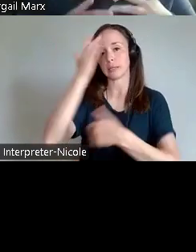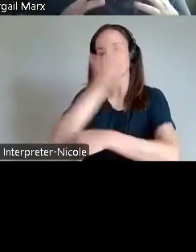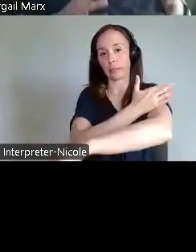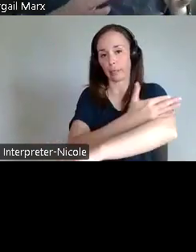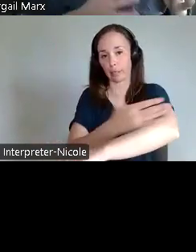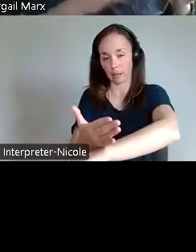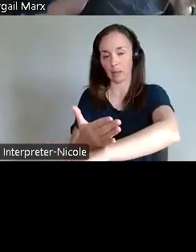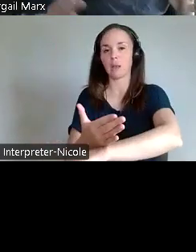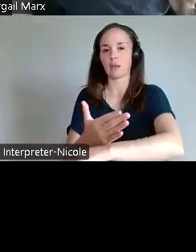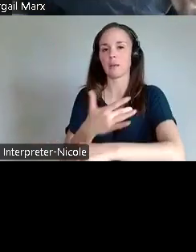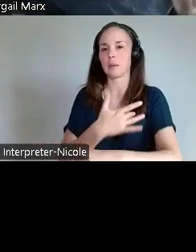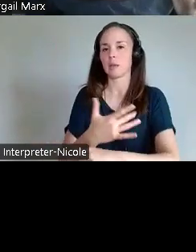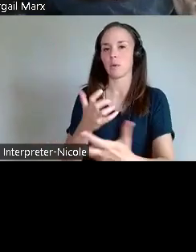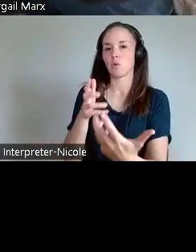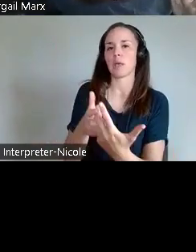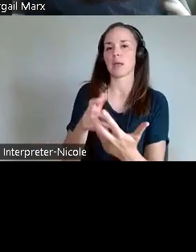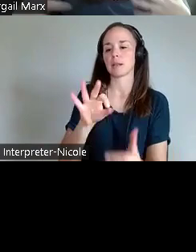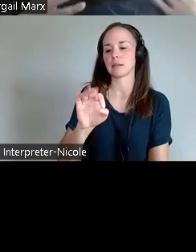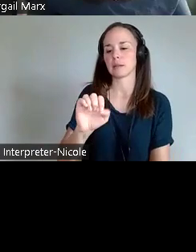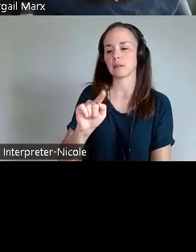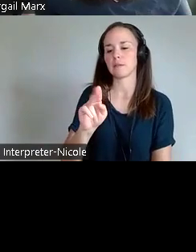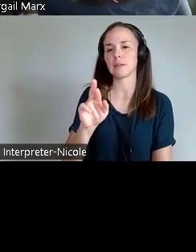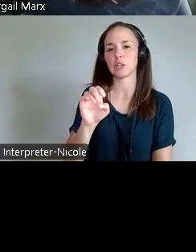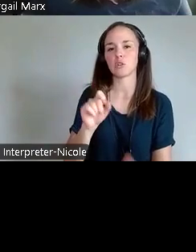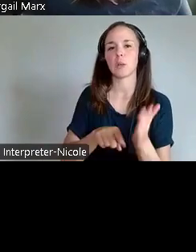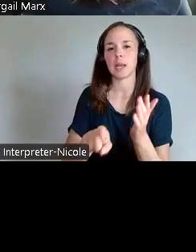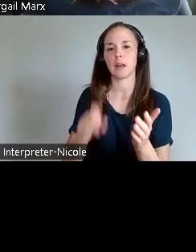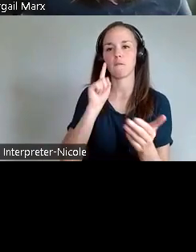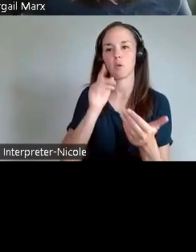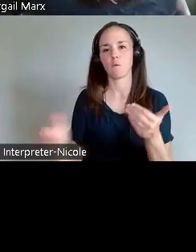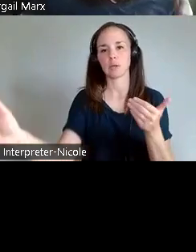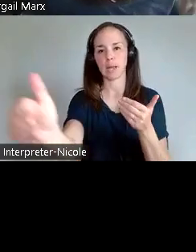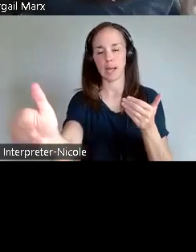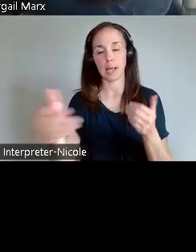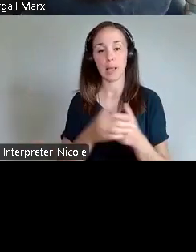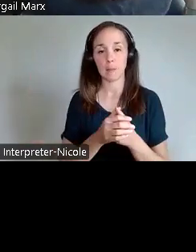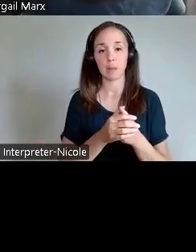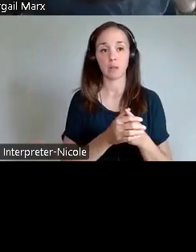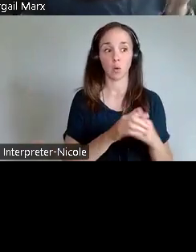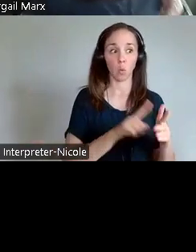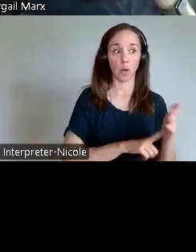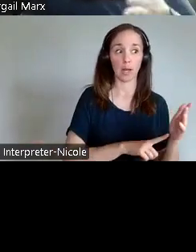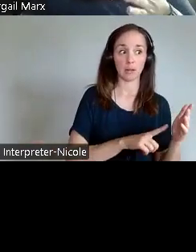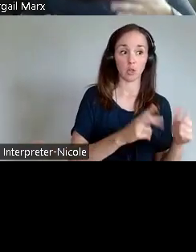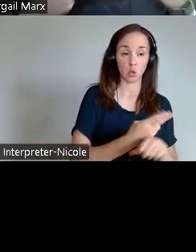about feature matching across time, and selecting AAC systems that they can use as things change.